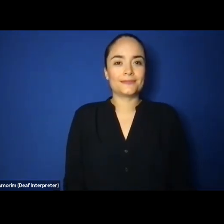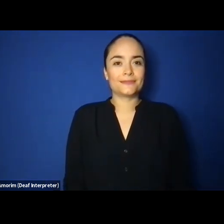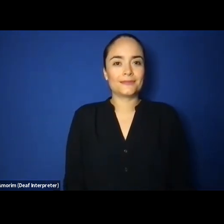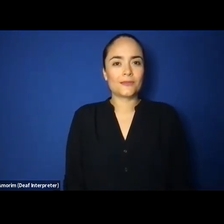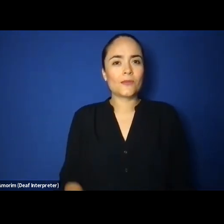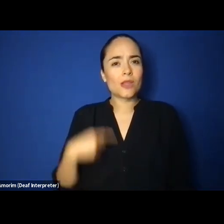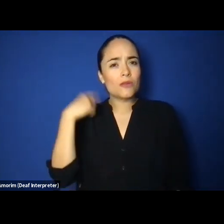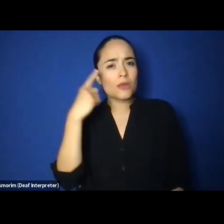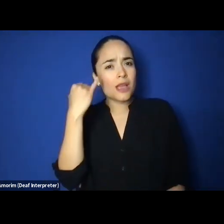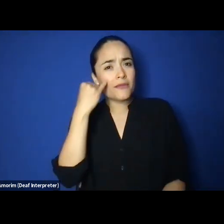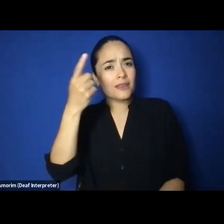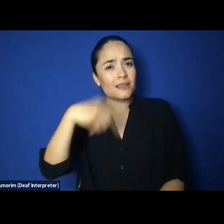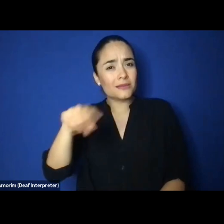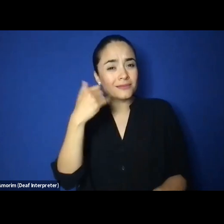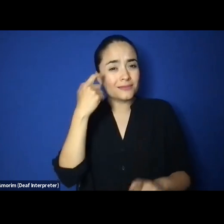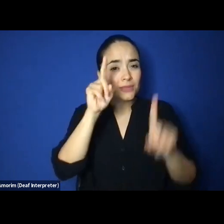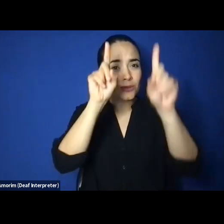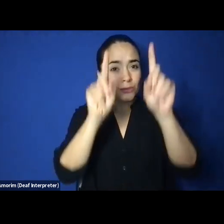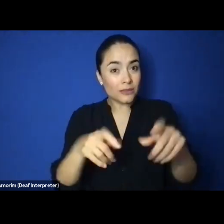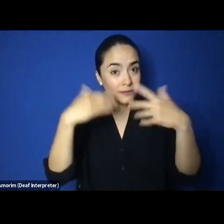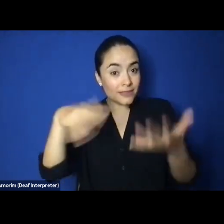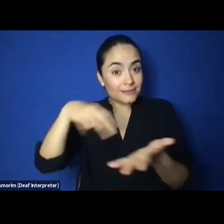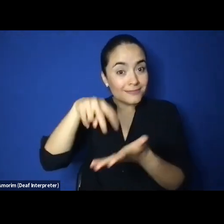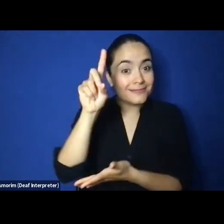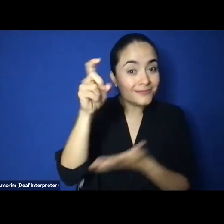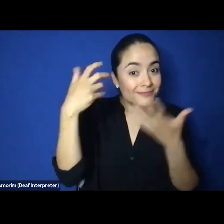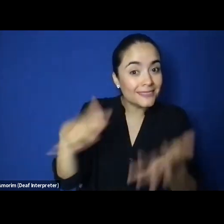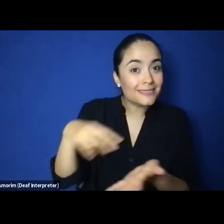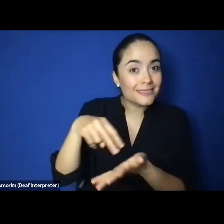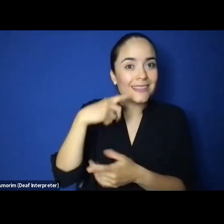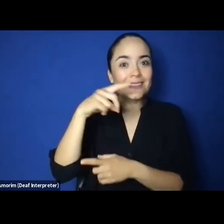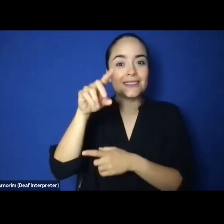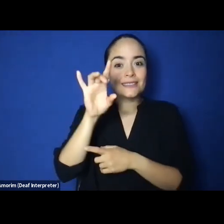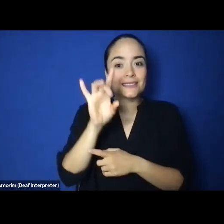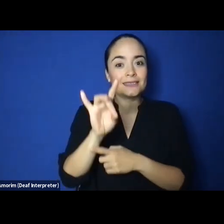bit? I love our waiting room music. Look at that. 82 percent of you did dance, and you're probably